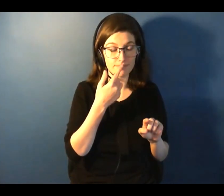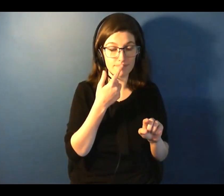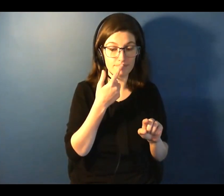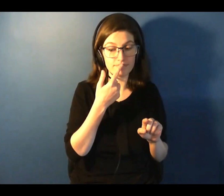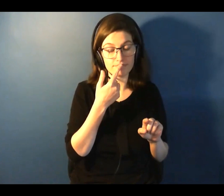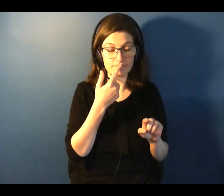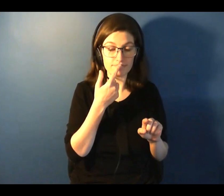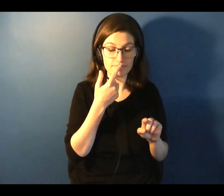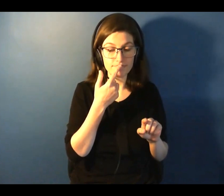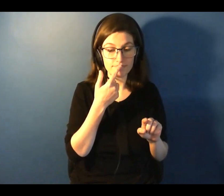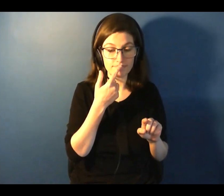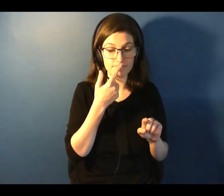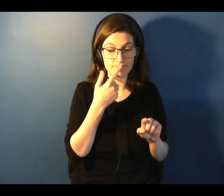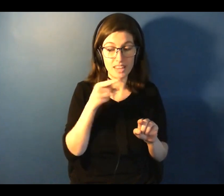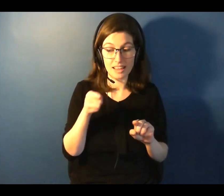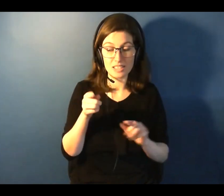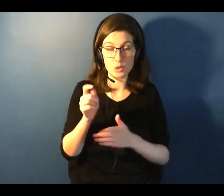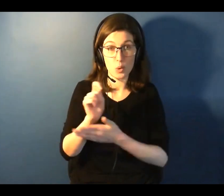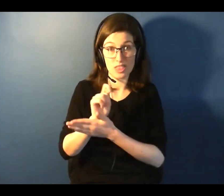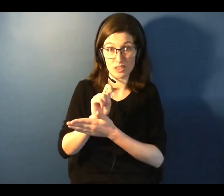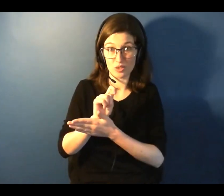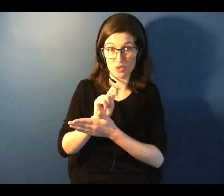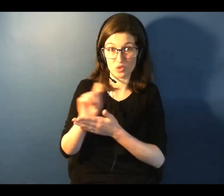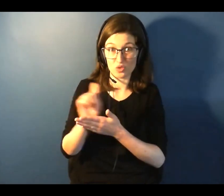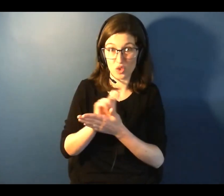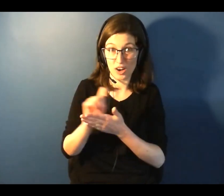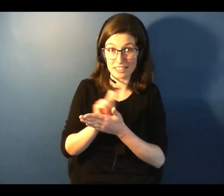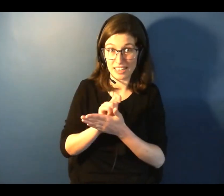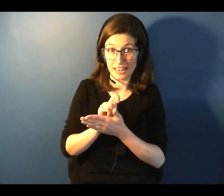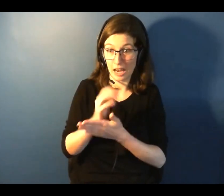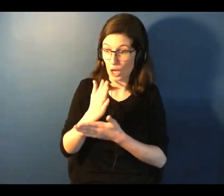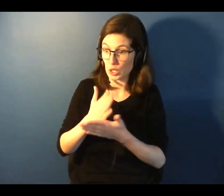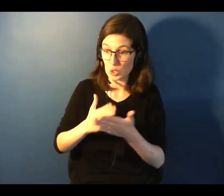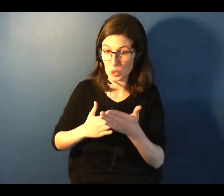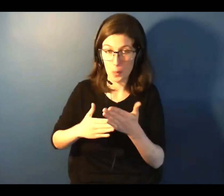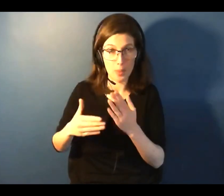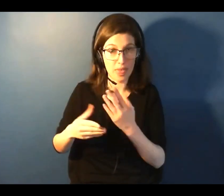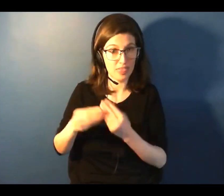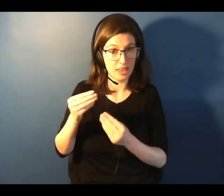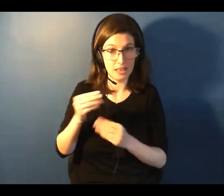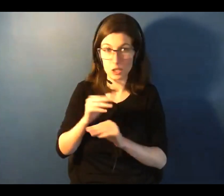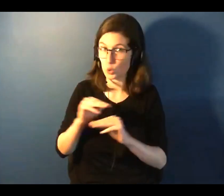contradictions in every moment breathed and